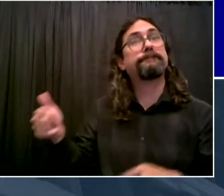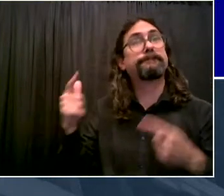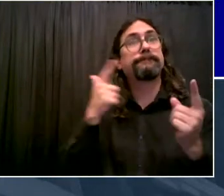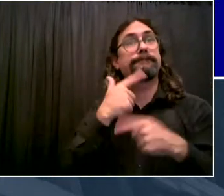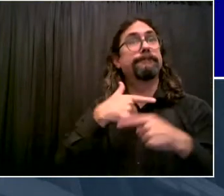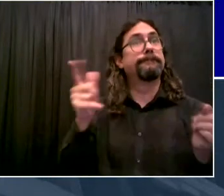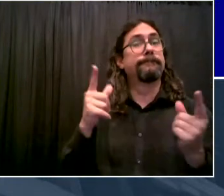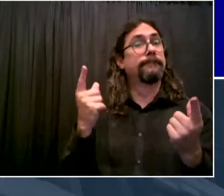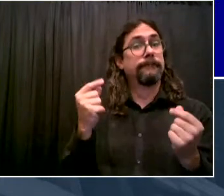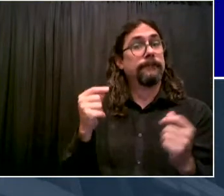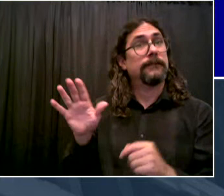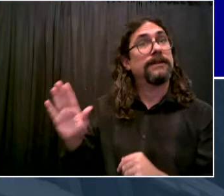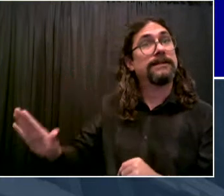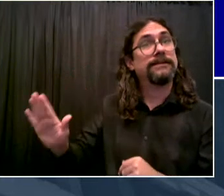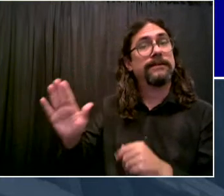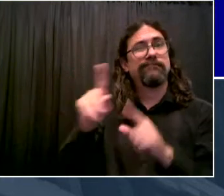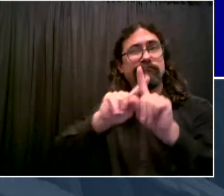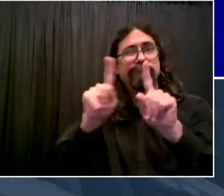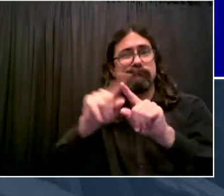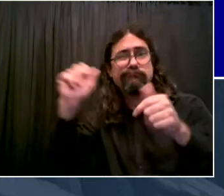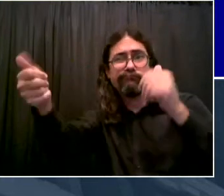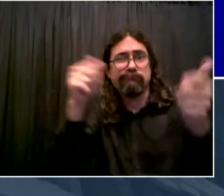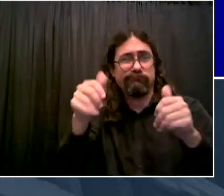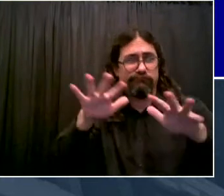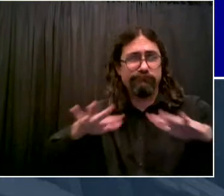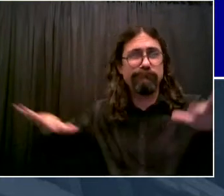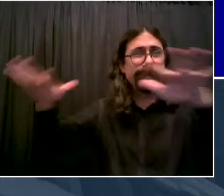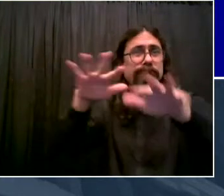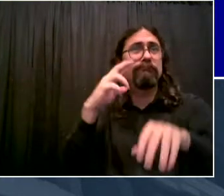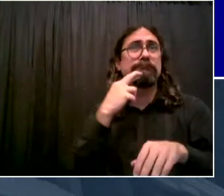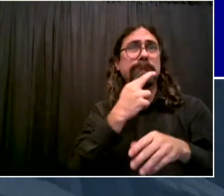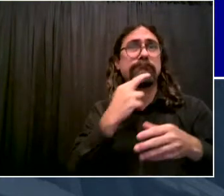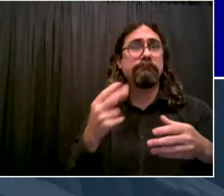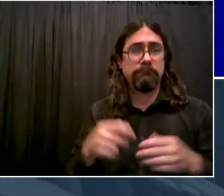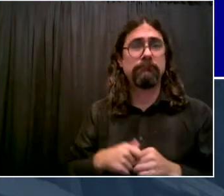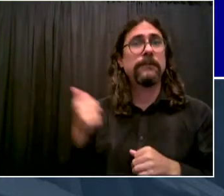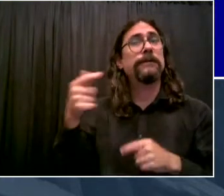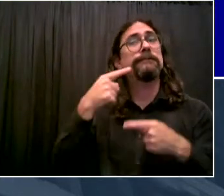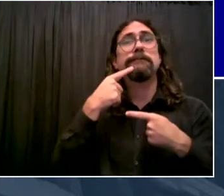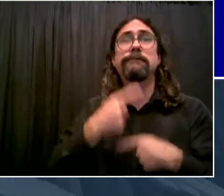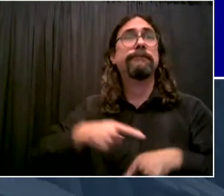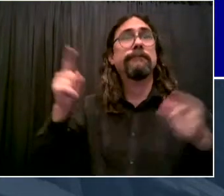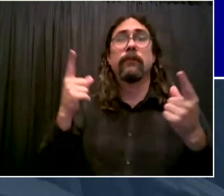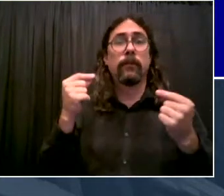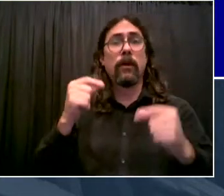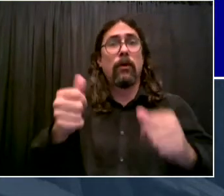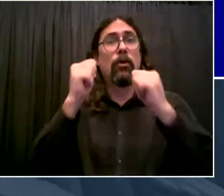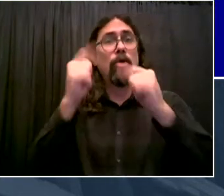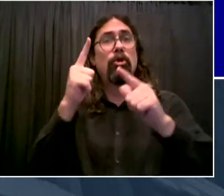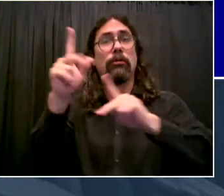THE CHAIR OF NEW YORK CITY ECONOMIC DEVELOPMENT CORPORATION. HE ANNOUNCED THIS MORNING THAT HE WILL BE REQUIRING, FOR HIS INDOOR DINING LOCATIONS